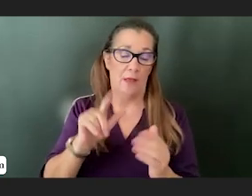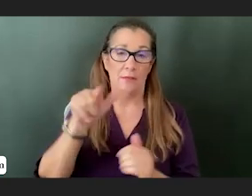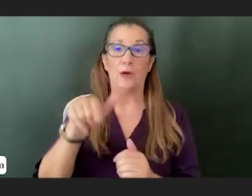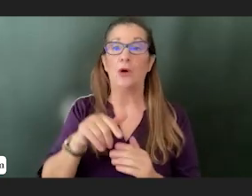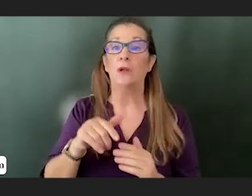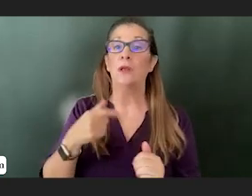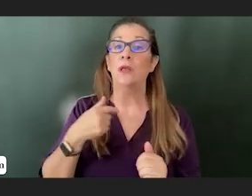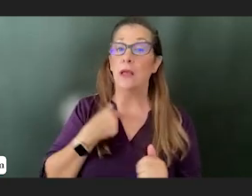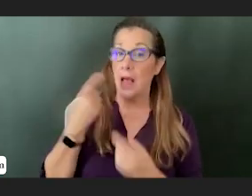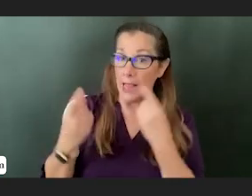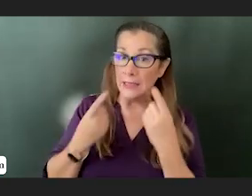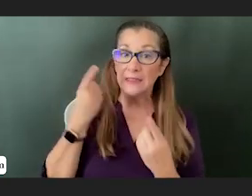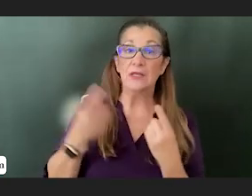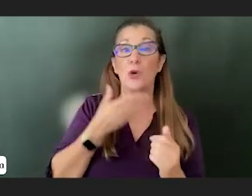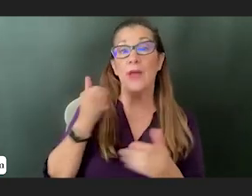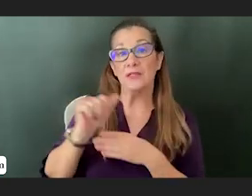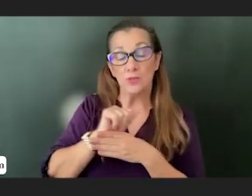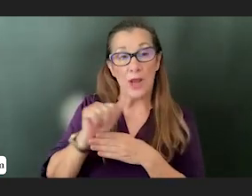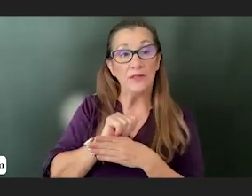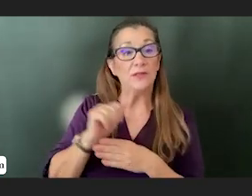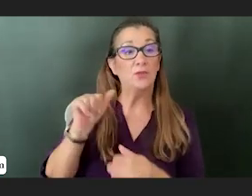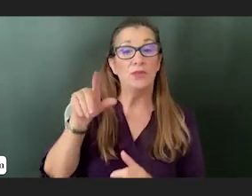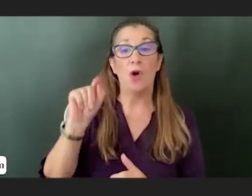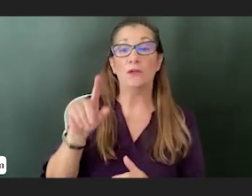I would consider best practice in alt text to be collaborative.